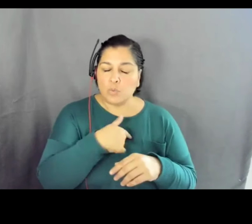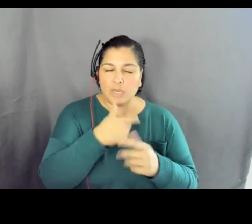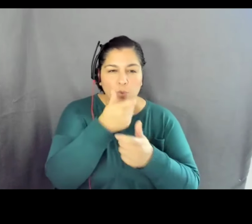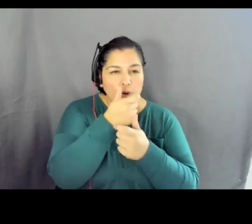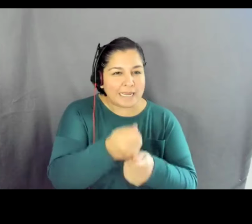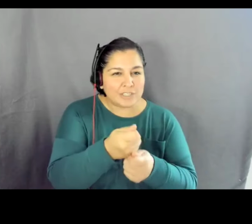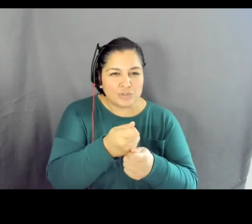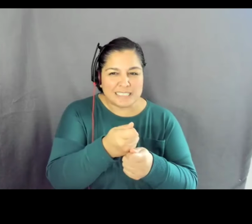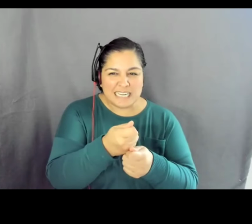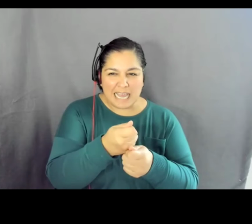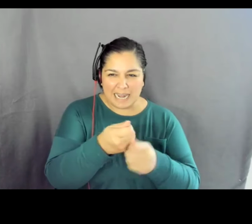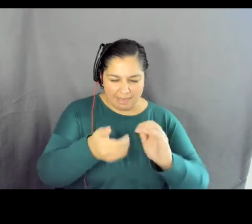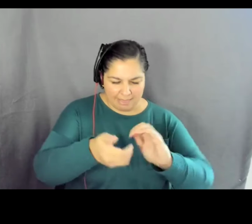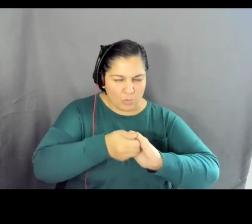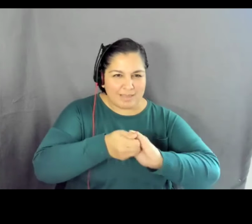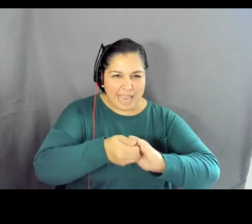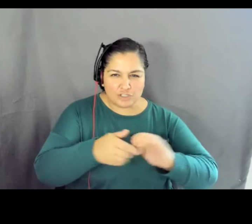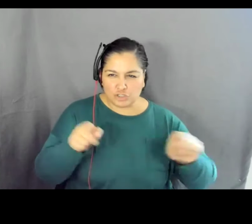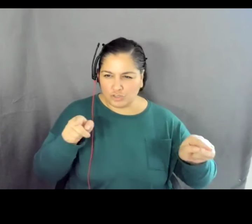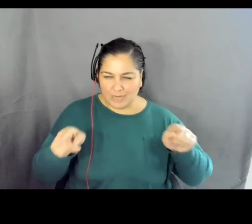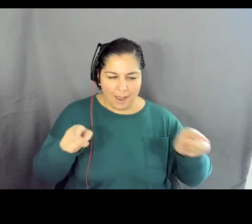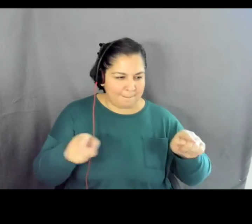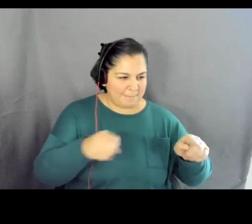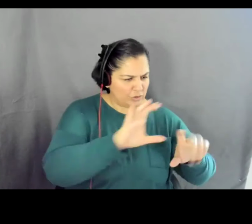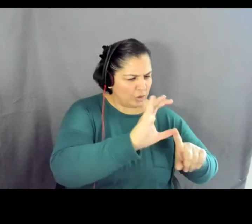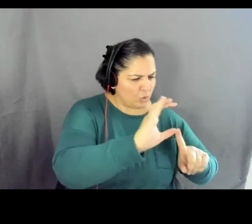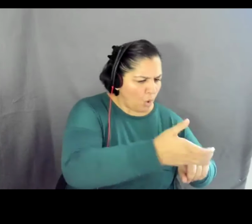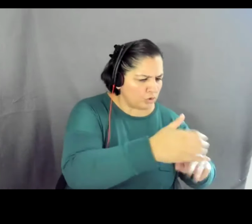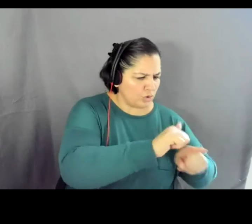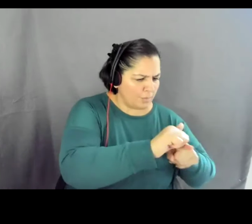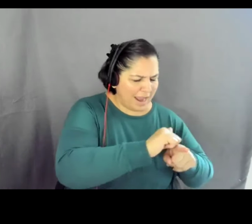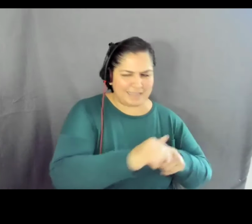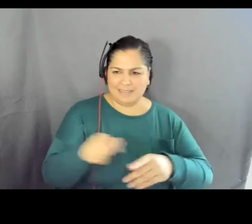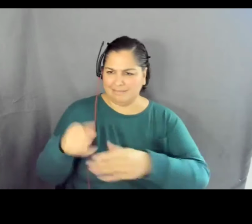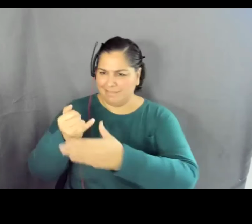between cultural practice and artistic practice and place. And,